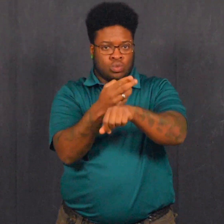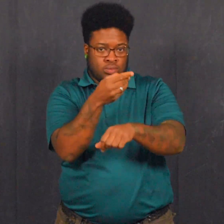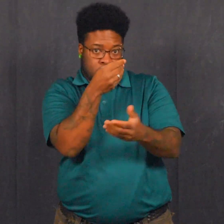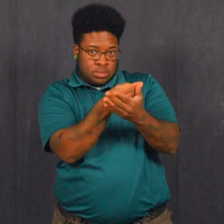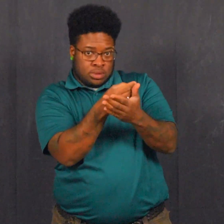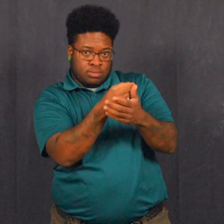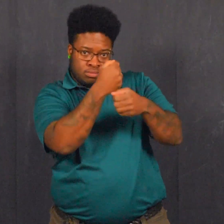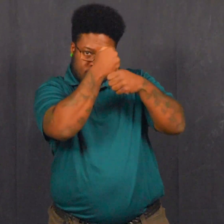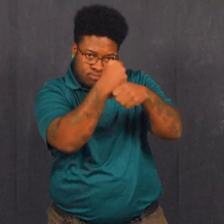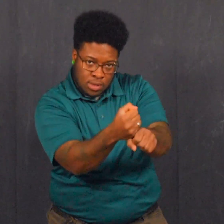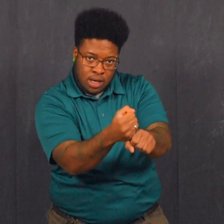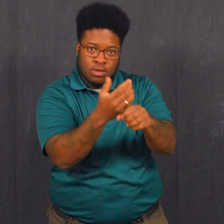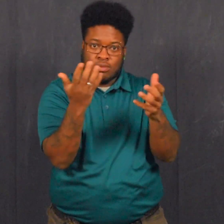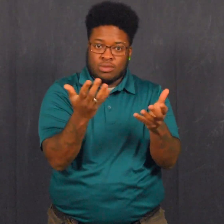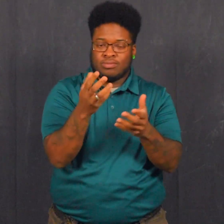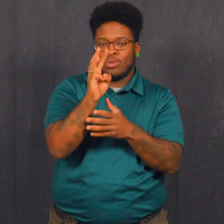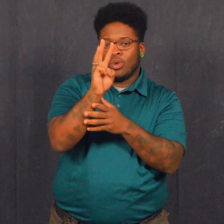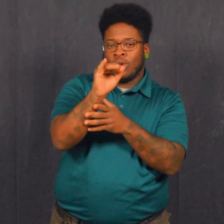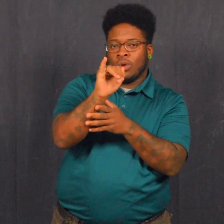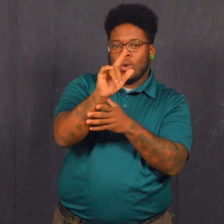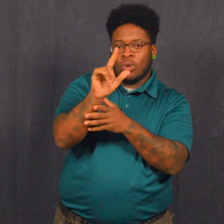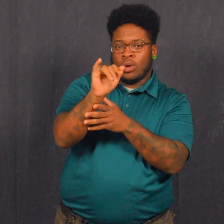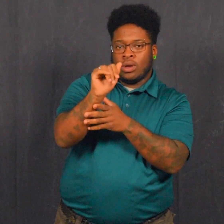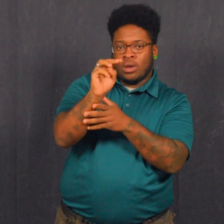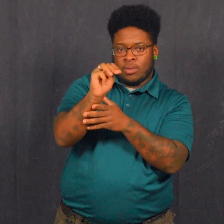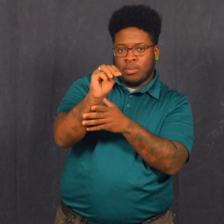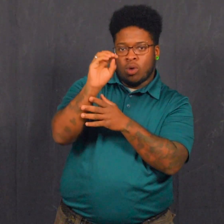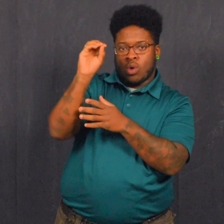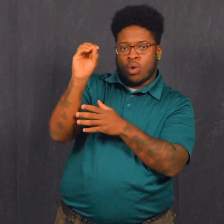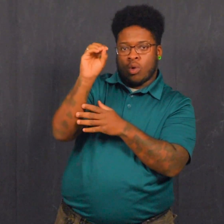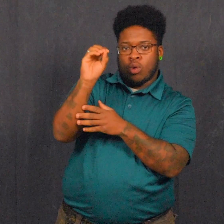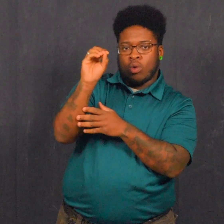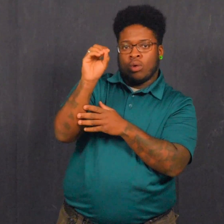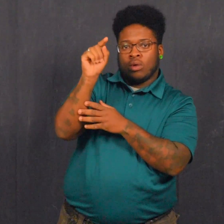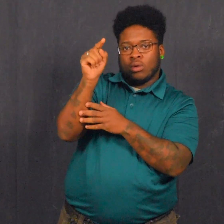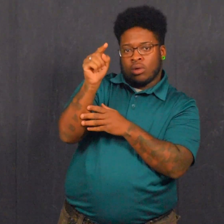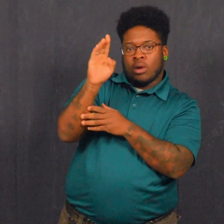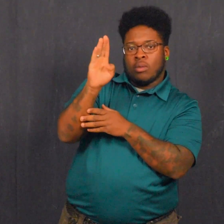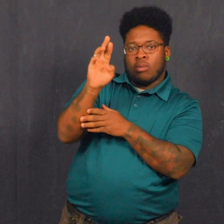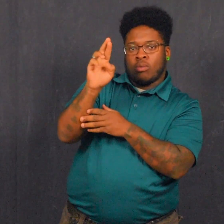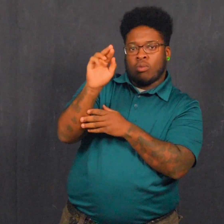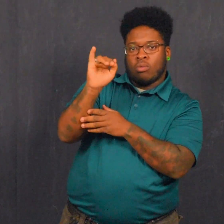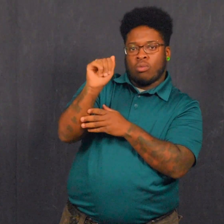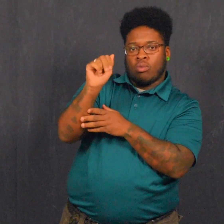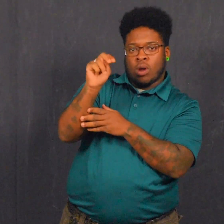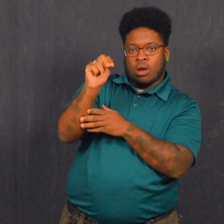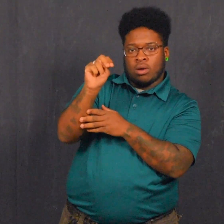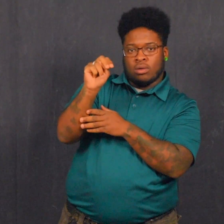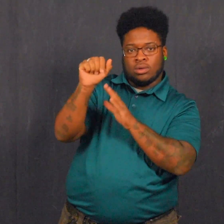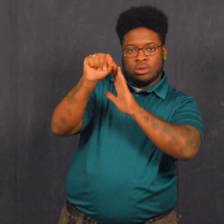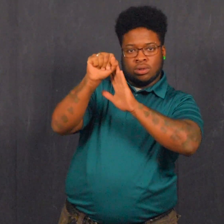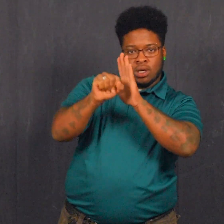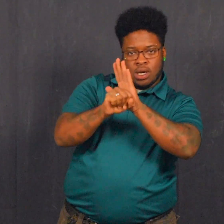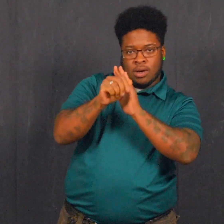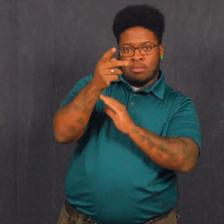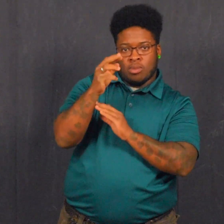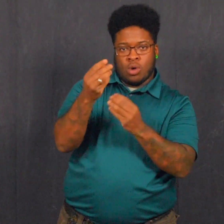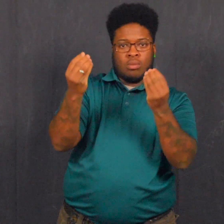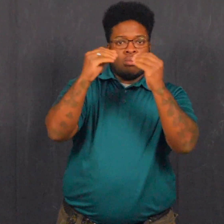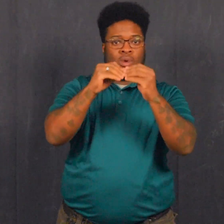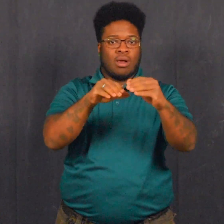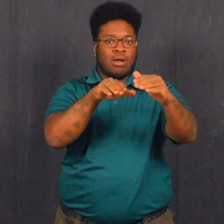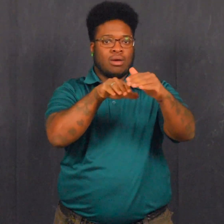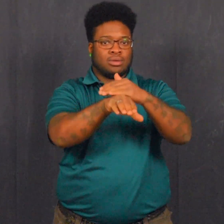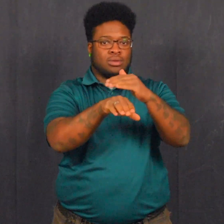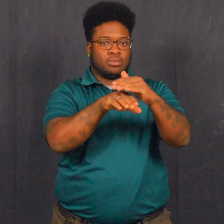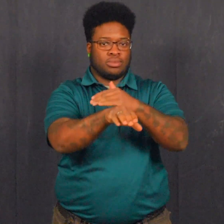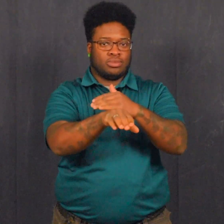make William O’Brian State Park more accessible.